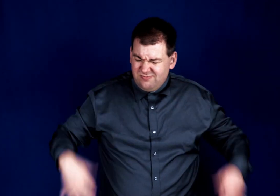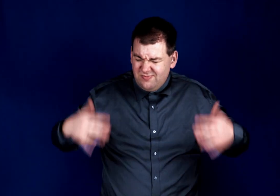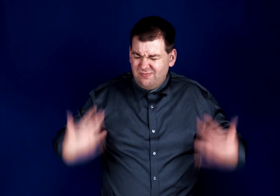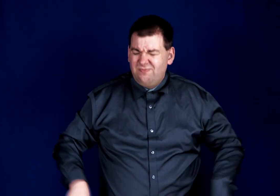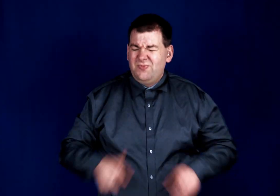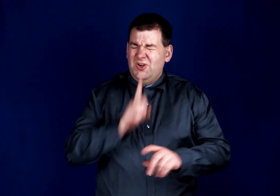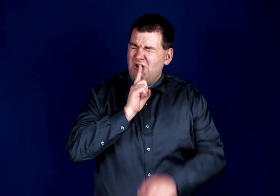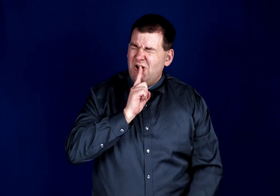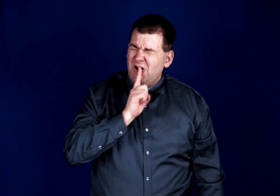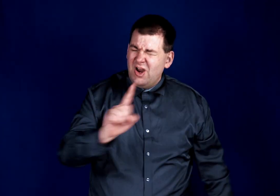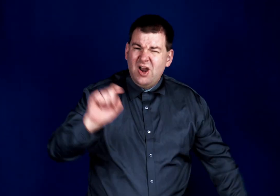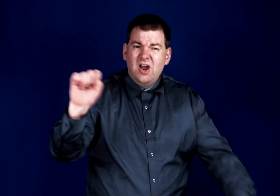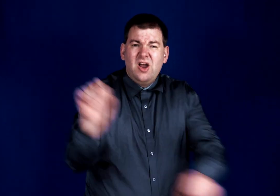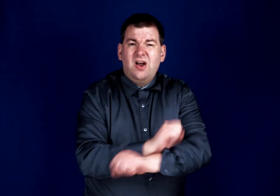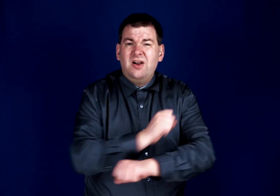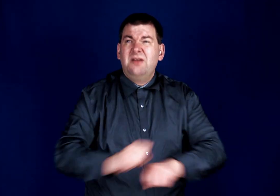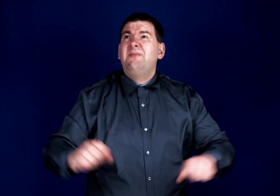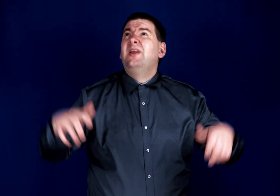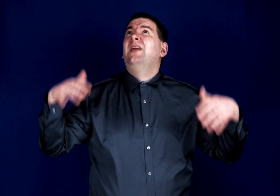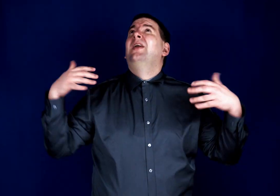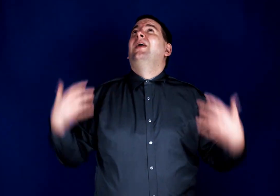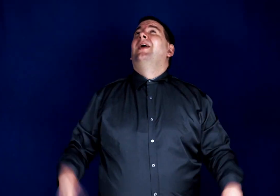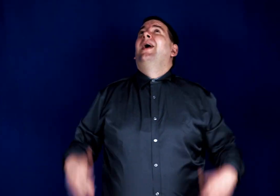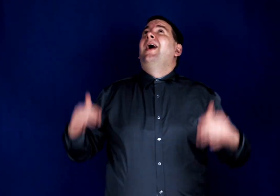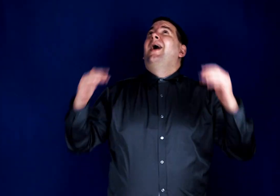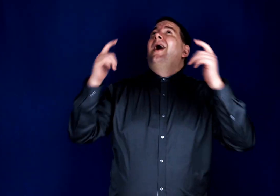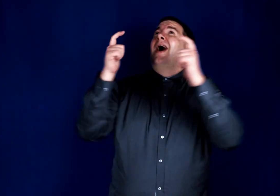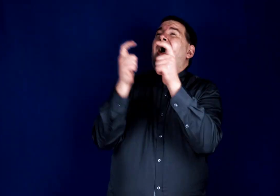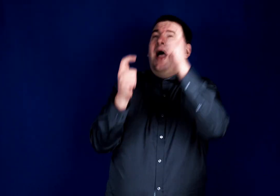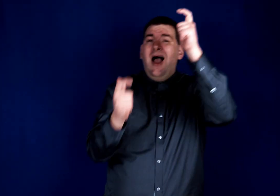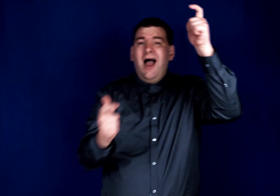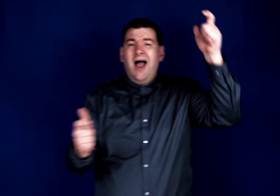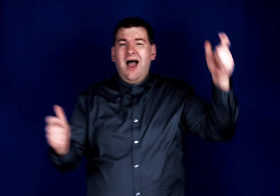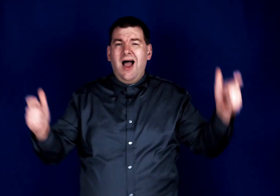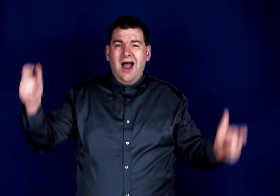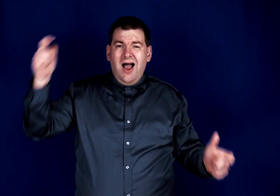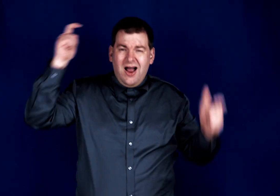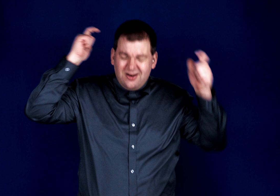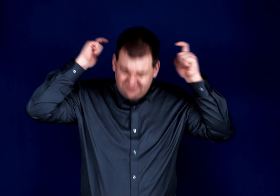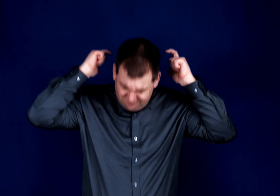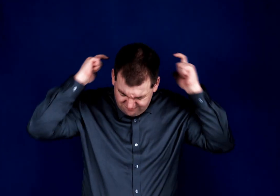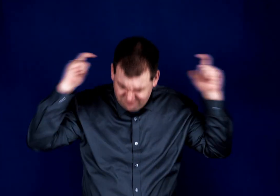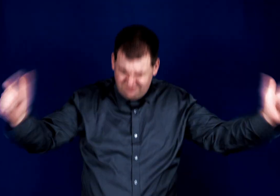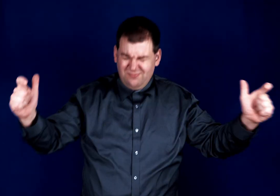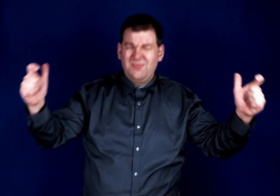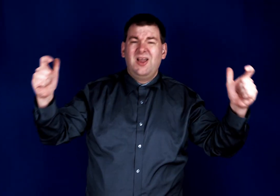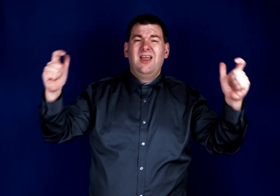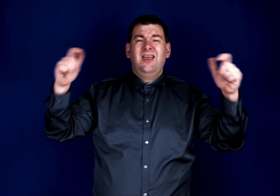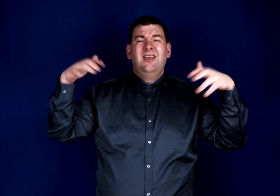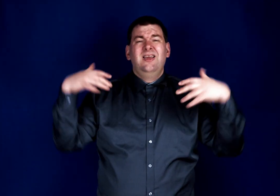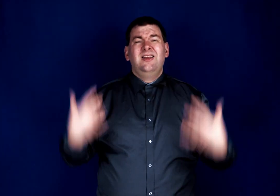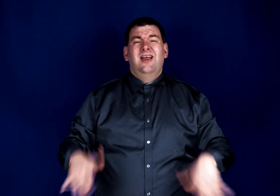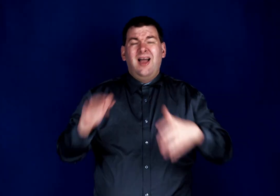will surely be How great,